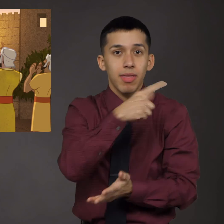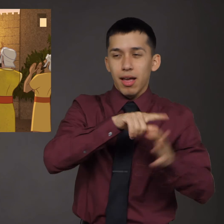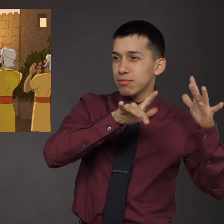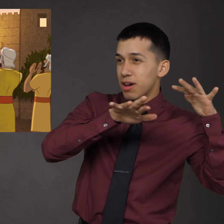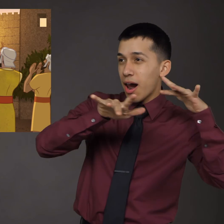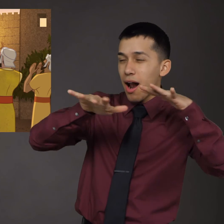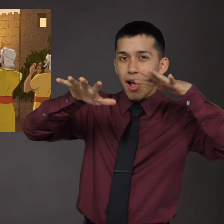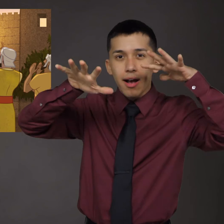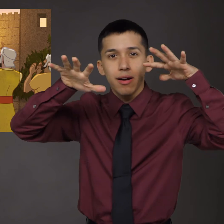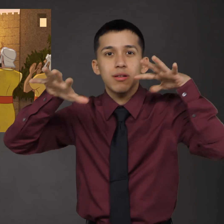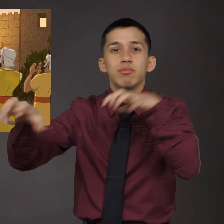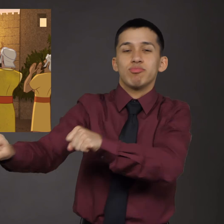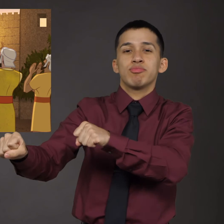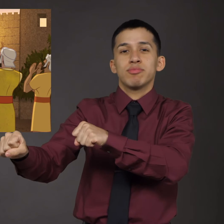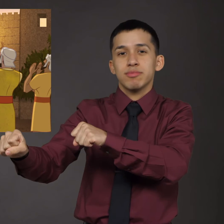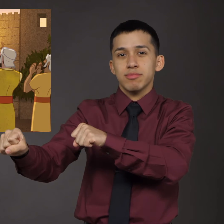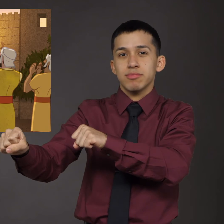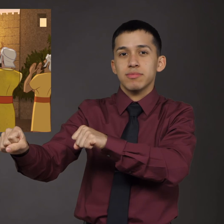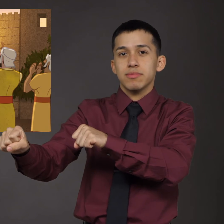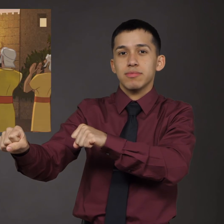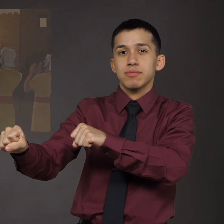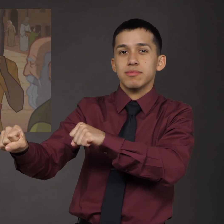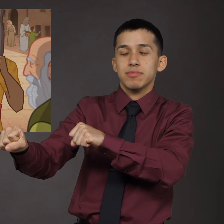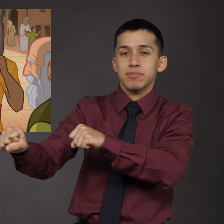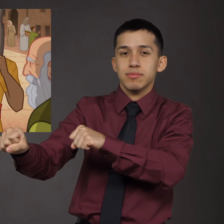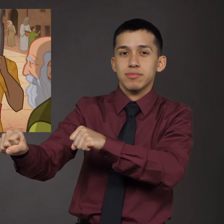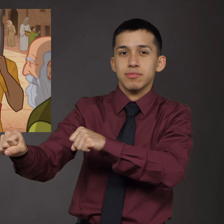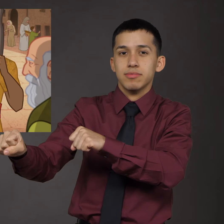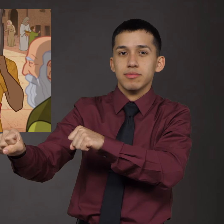and Joshua's army took the city.